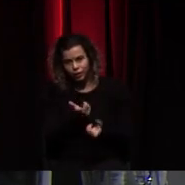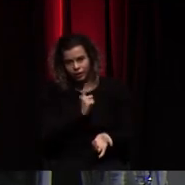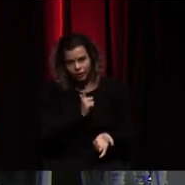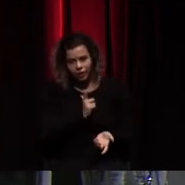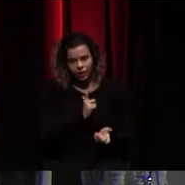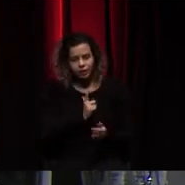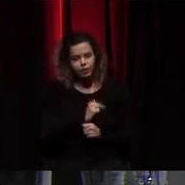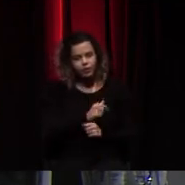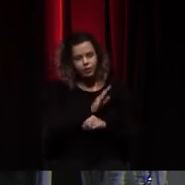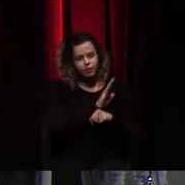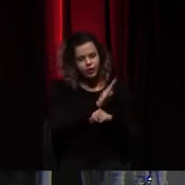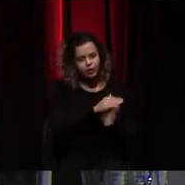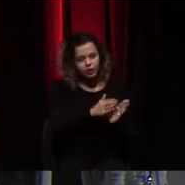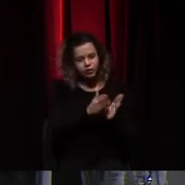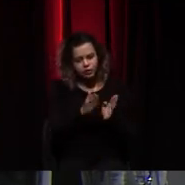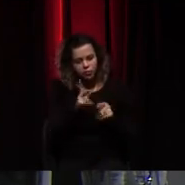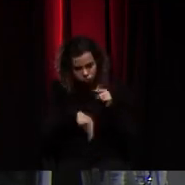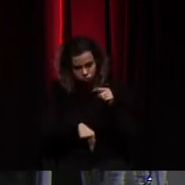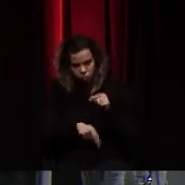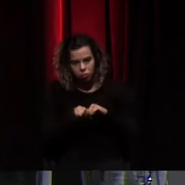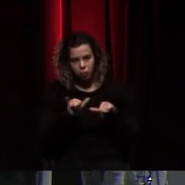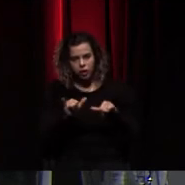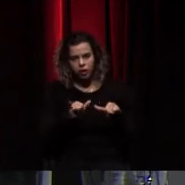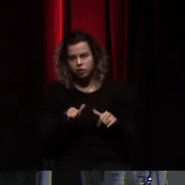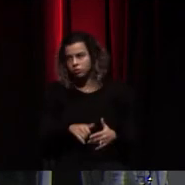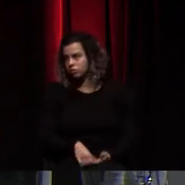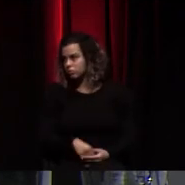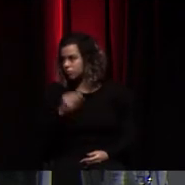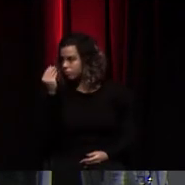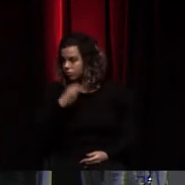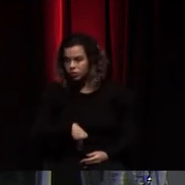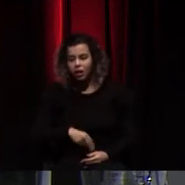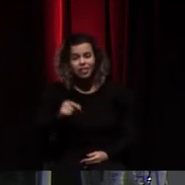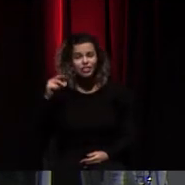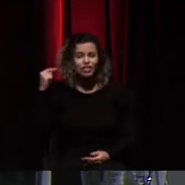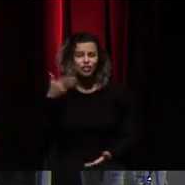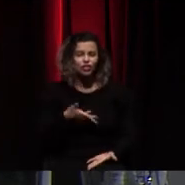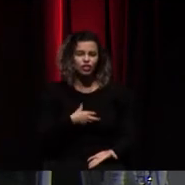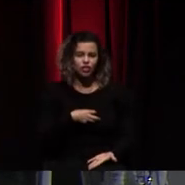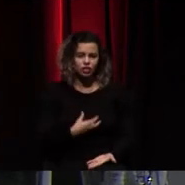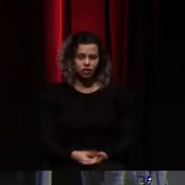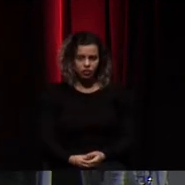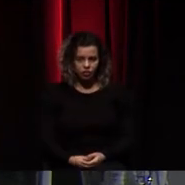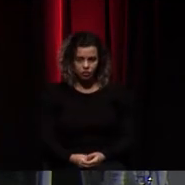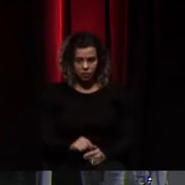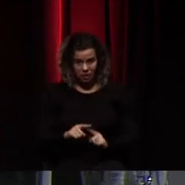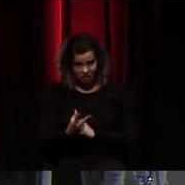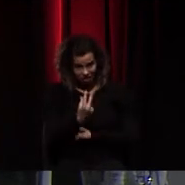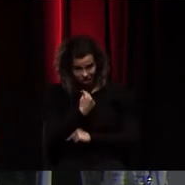It’s boring. No one likes that. It’s old. They don’t want to be fooled, like watch